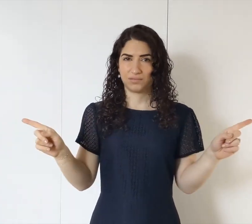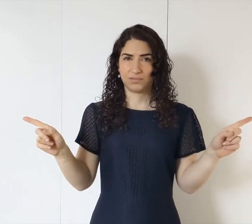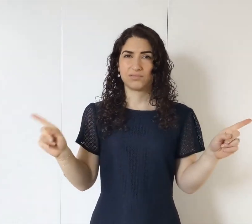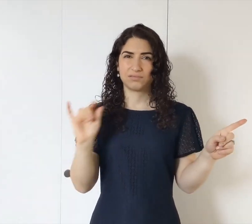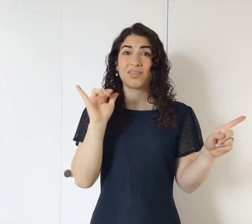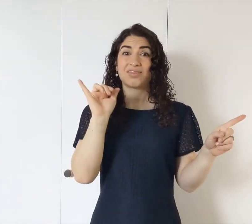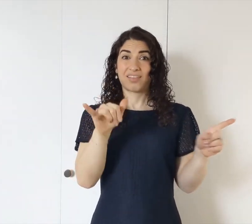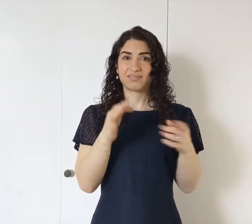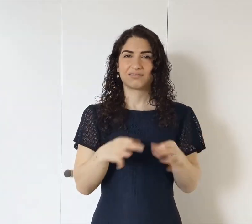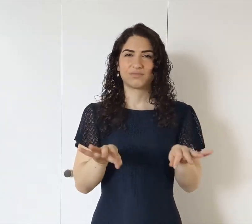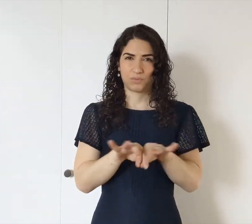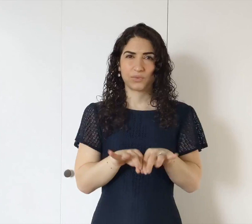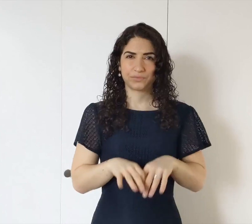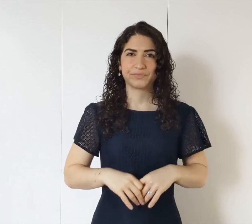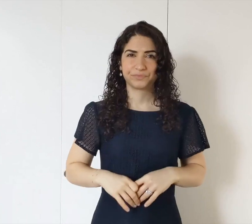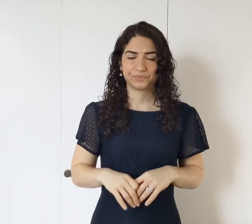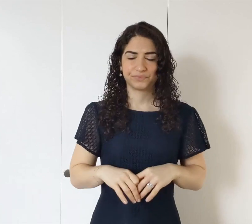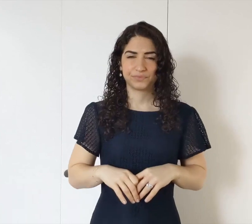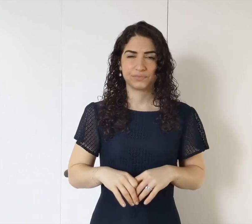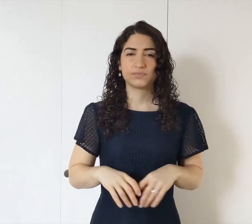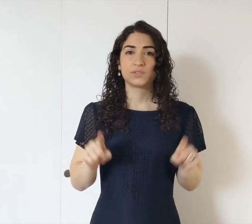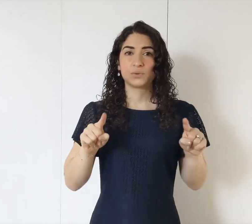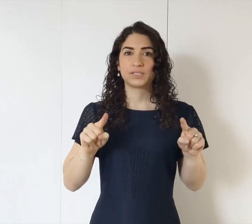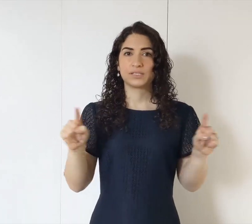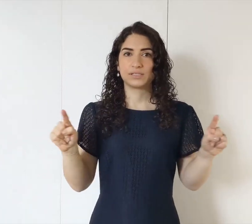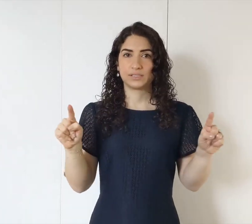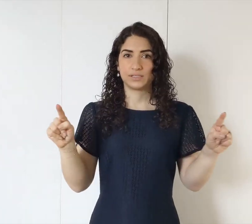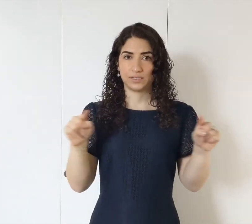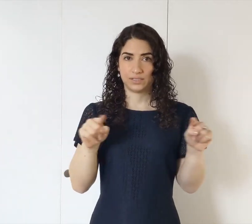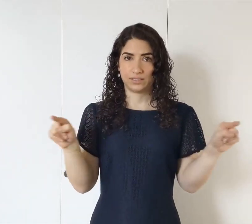whether the sign points inward or outward. That's what's important.